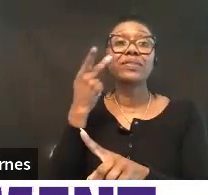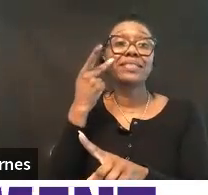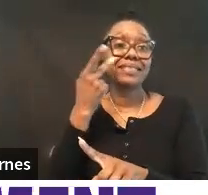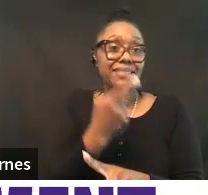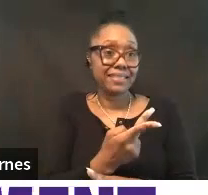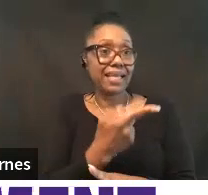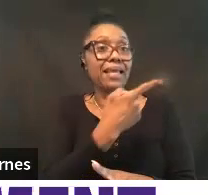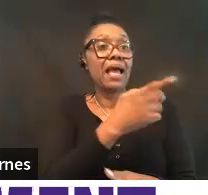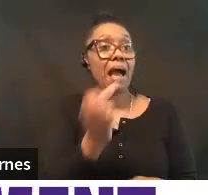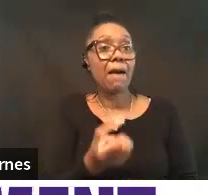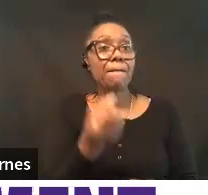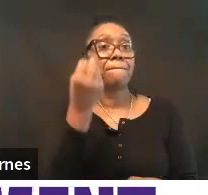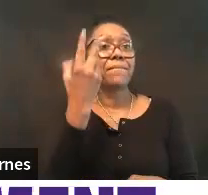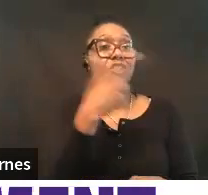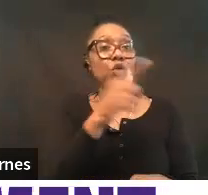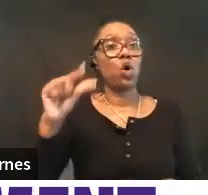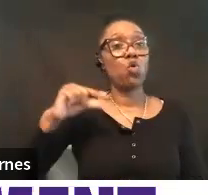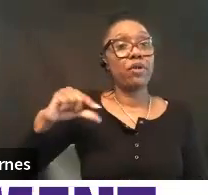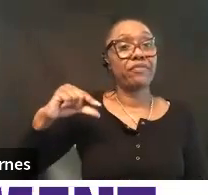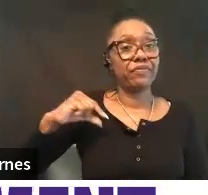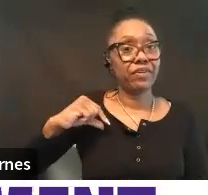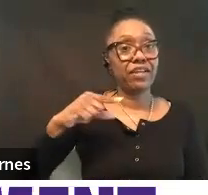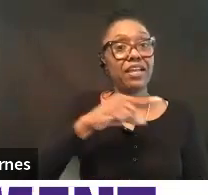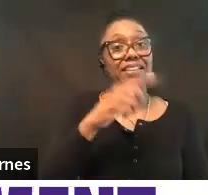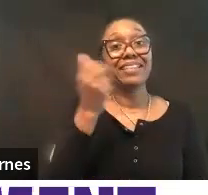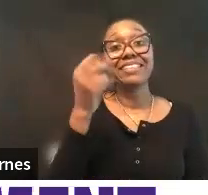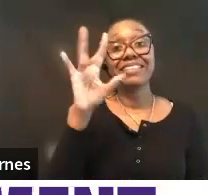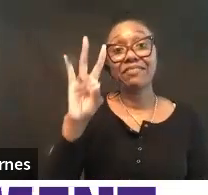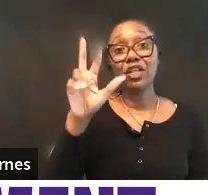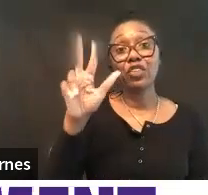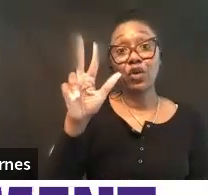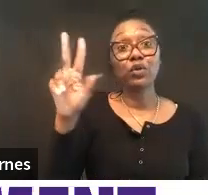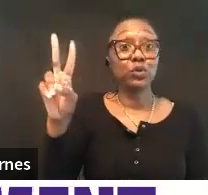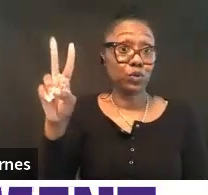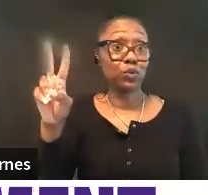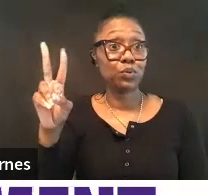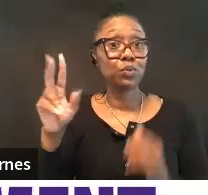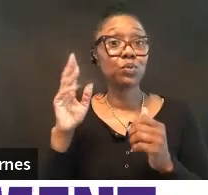Okay, thank you. And Social Security could accept that and regard them as earning the lower amount. They're bringing home 1732. And that. Okay. Right.